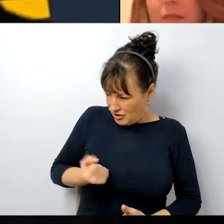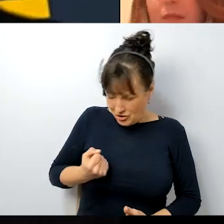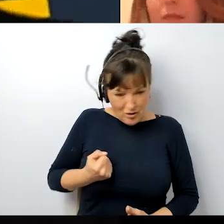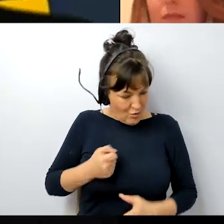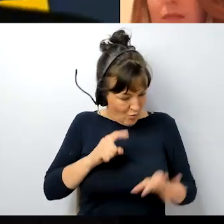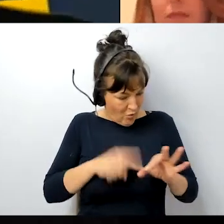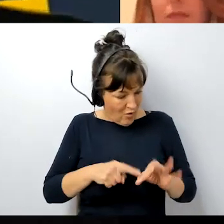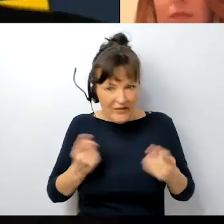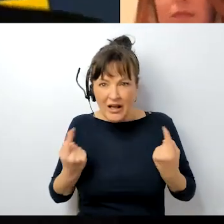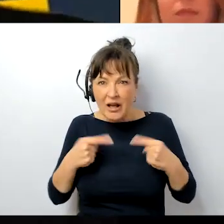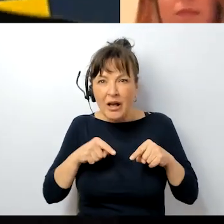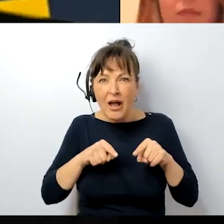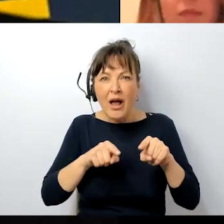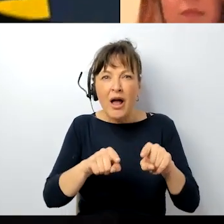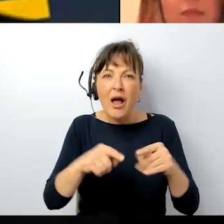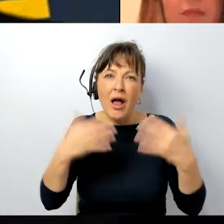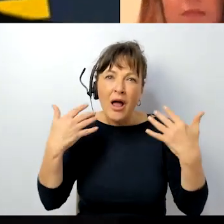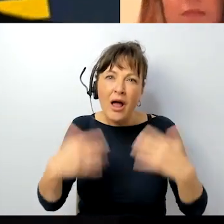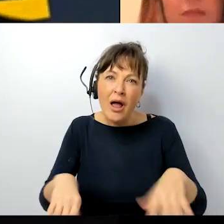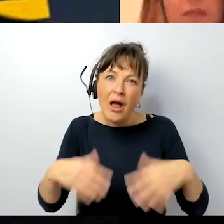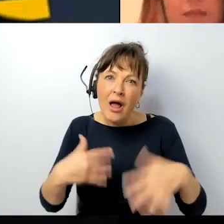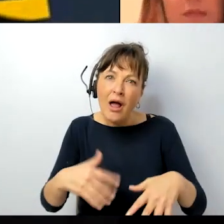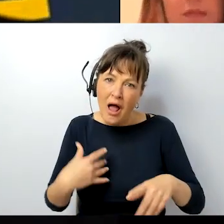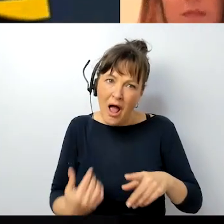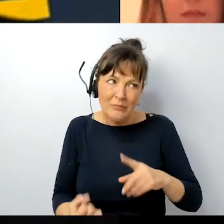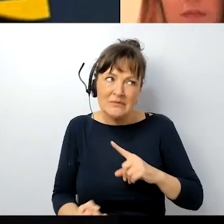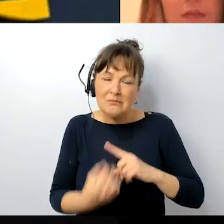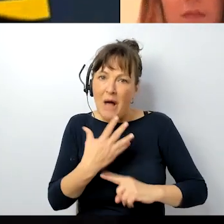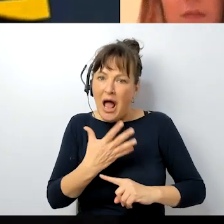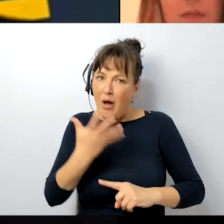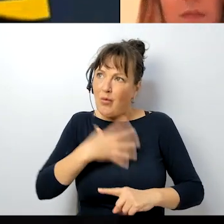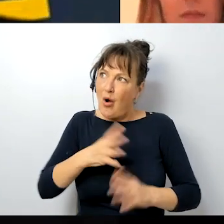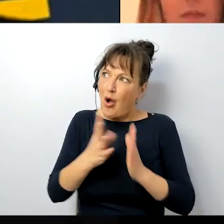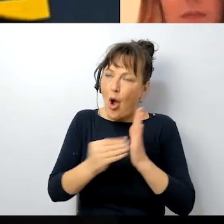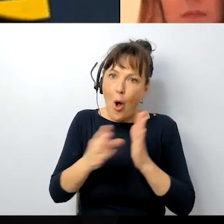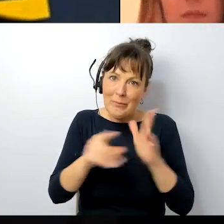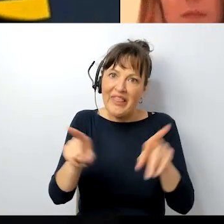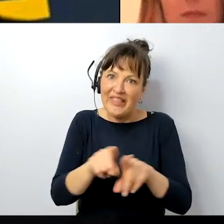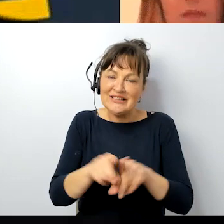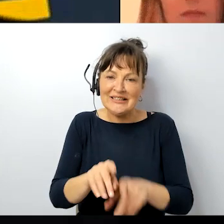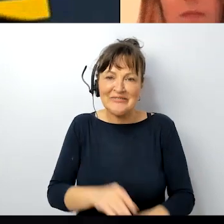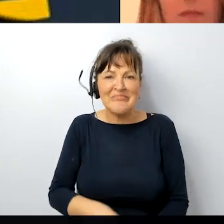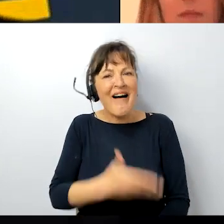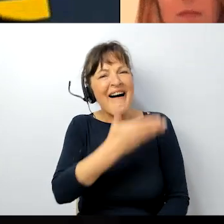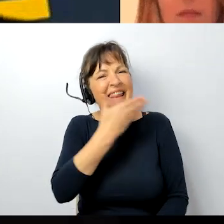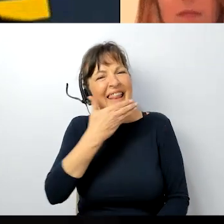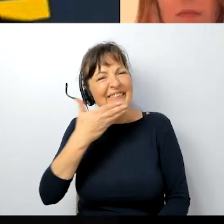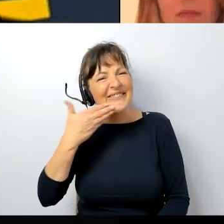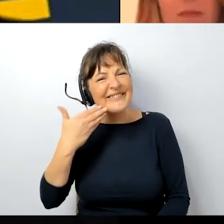getting a qualification what better would you want, so yeah definitely definitely inspired